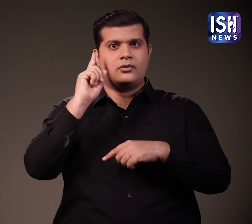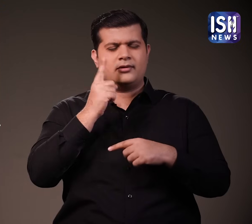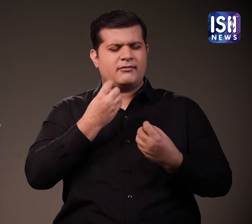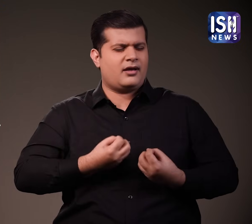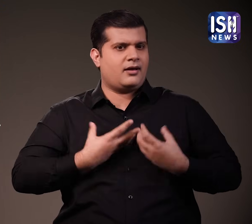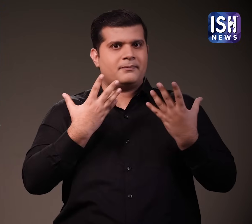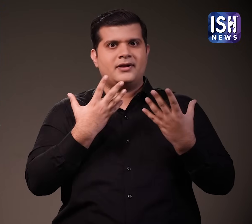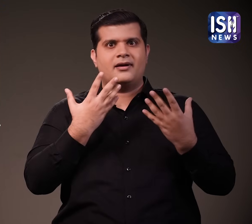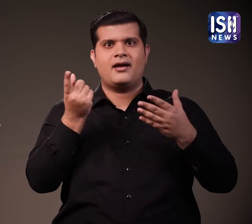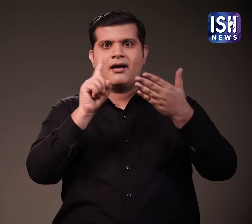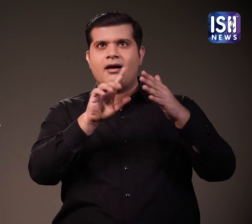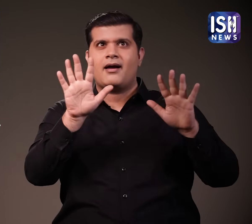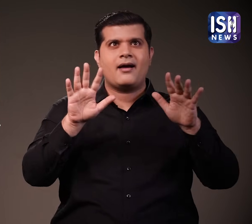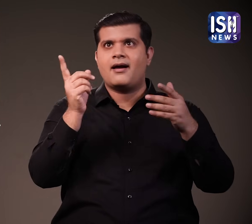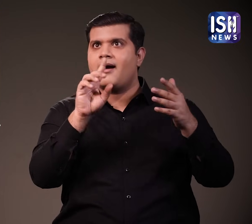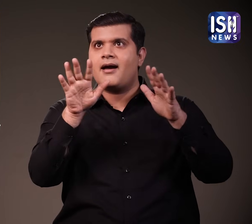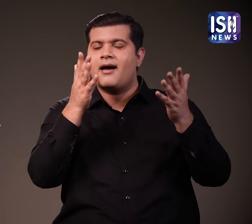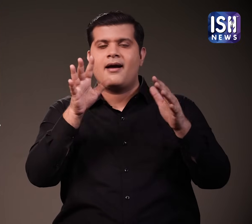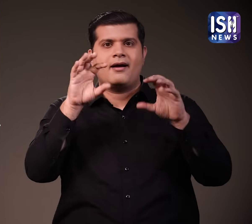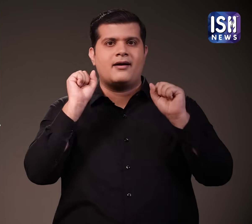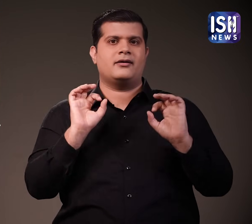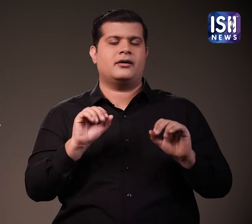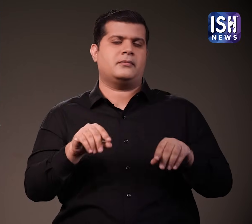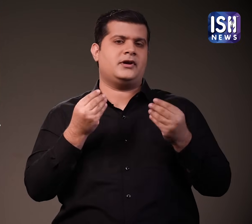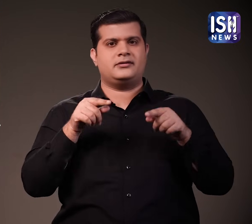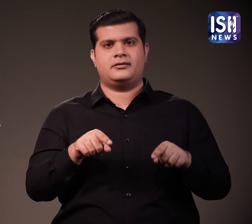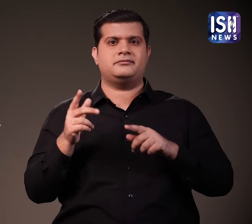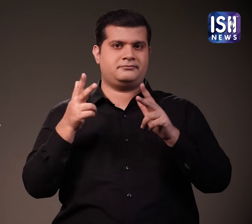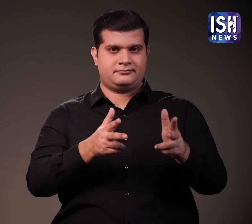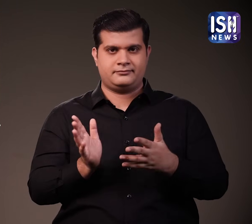Deaf people are very happy and are able to understand ISL interpretation.